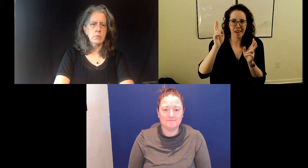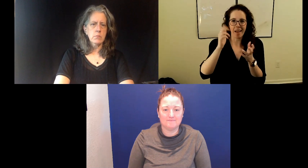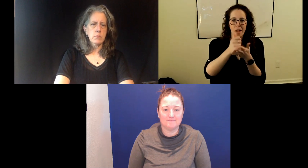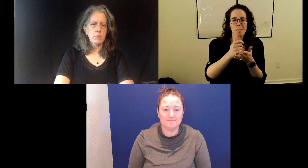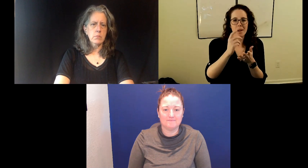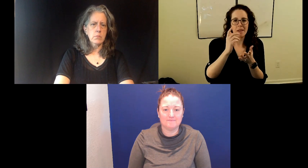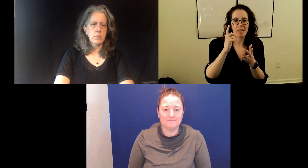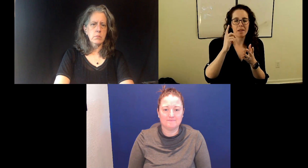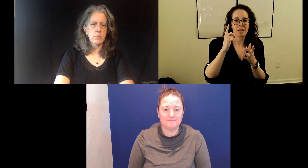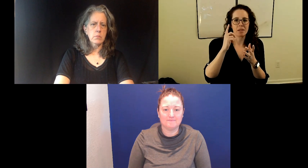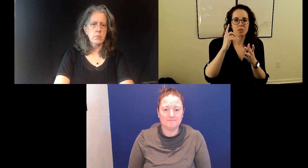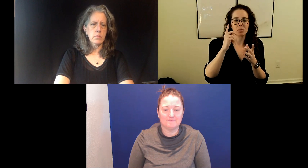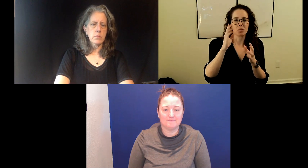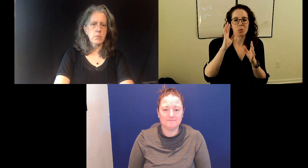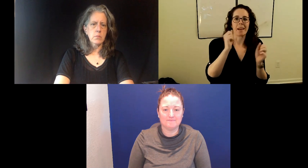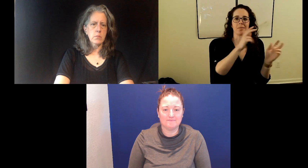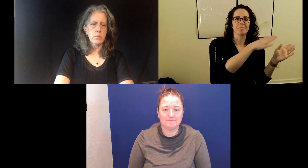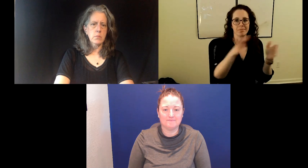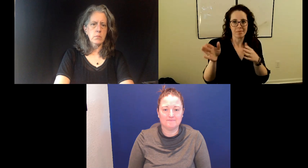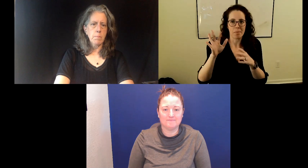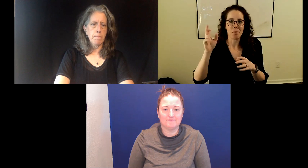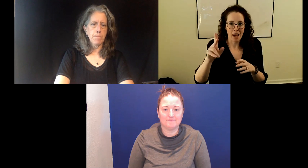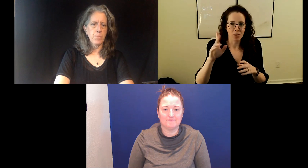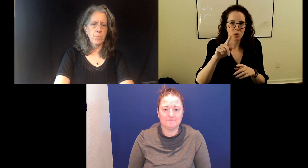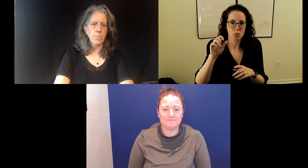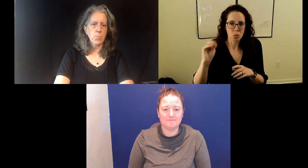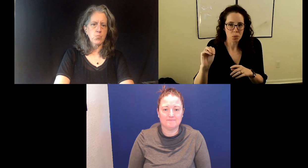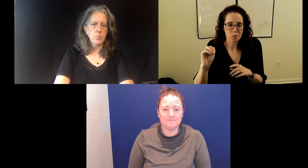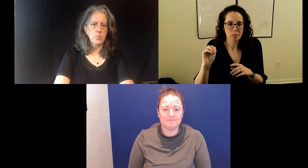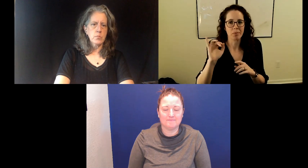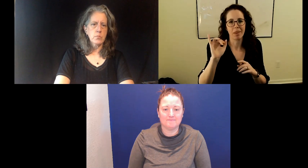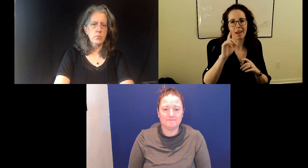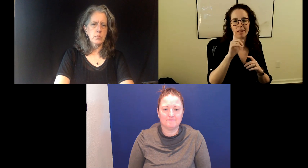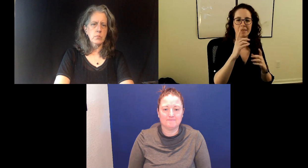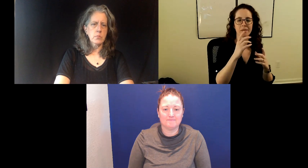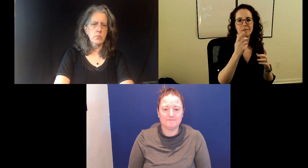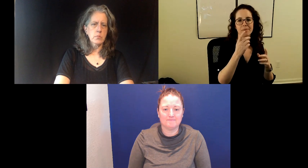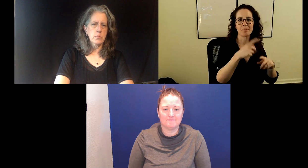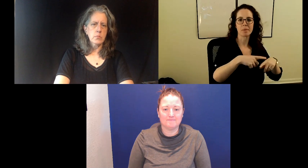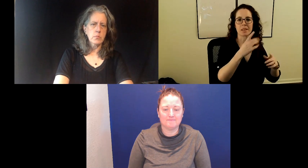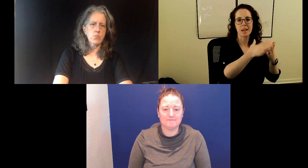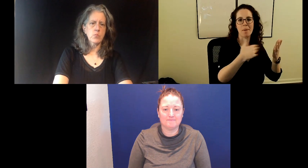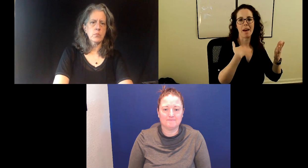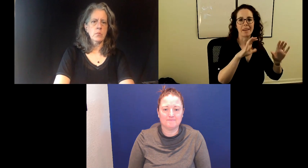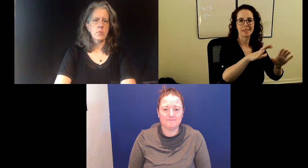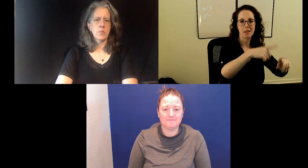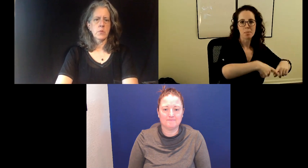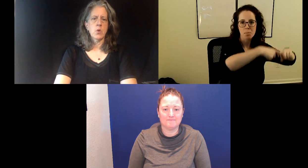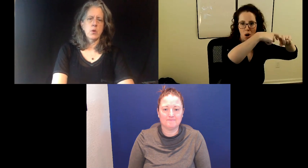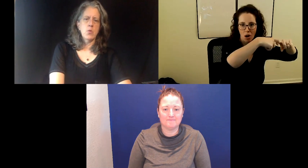built-in like um aids like you know like you know if you if you're back to zoom like if